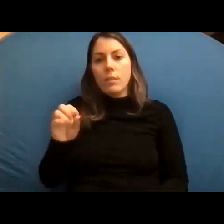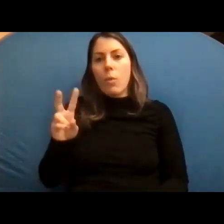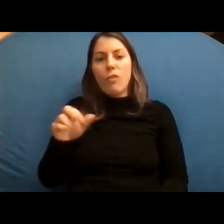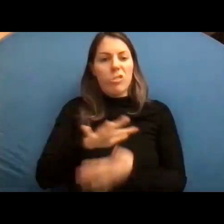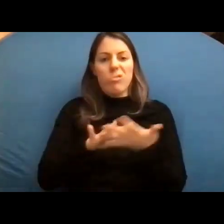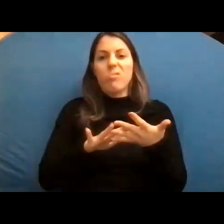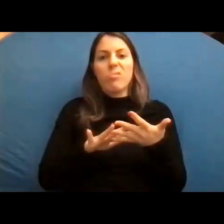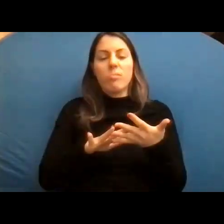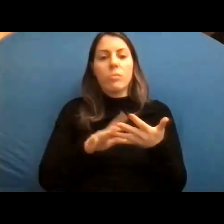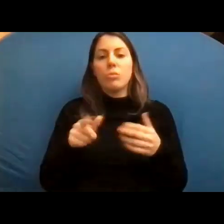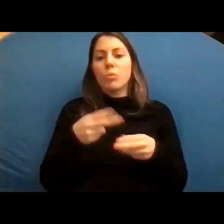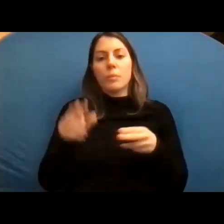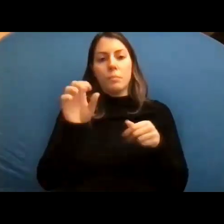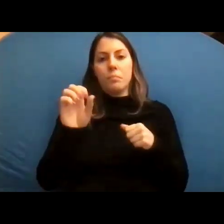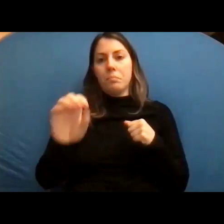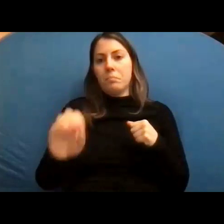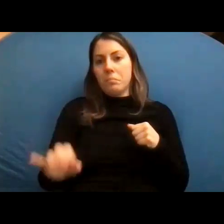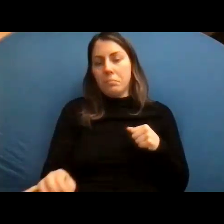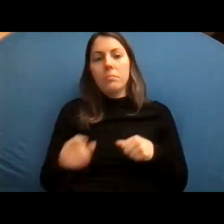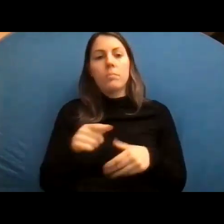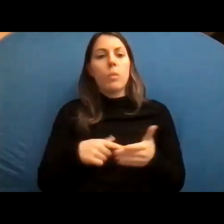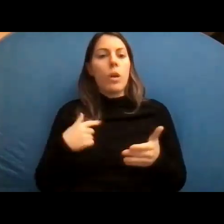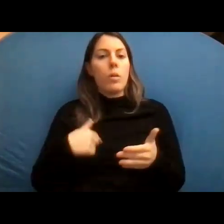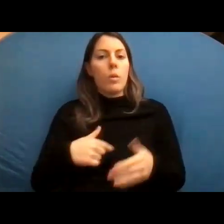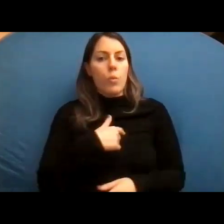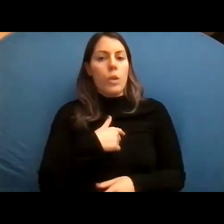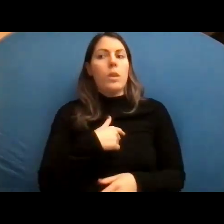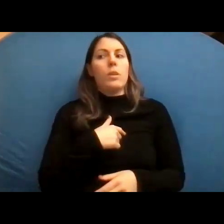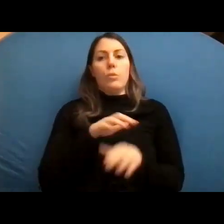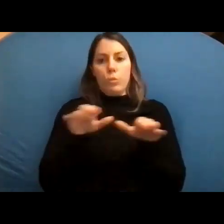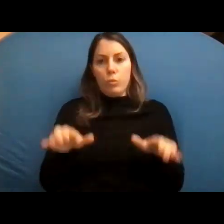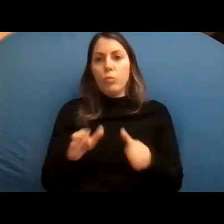TTYs, voice carryover, and what have you throughout the state. So just to give you a little bit